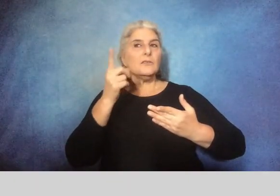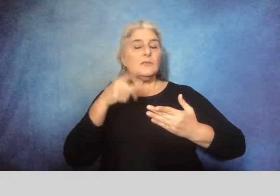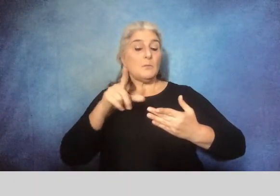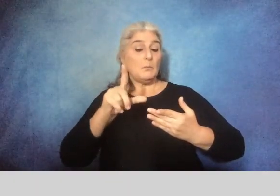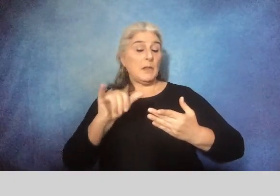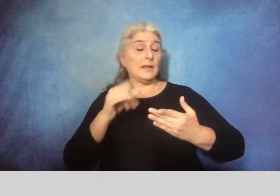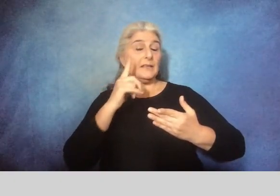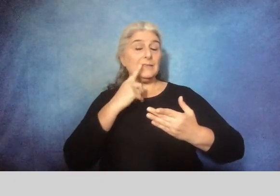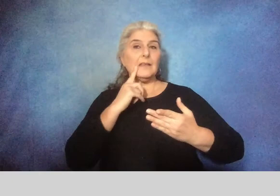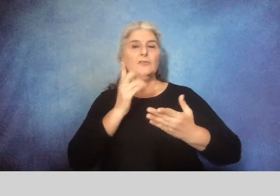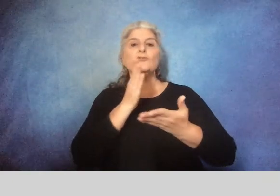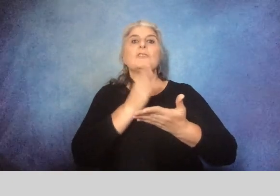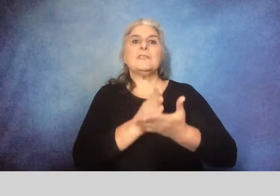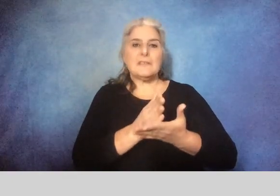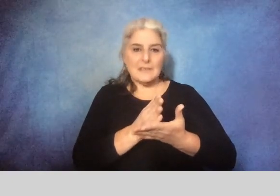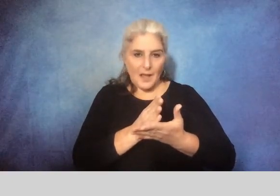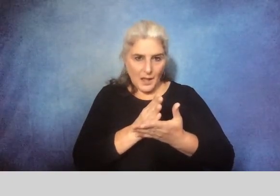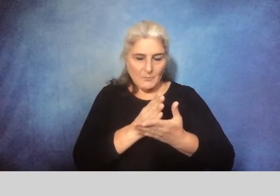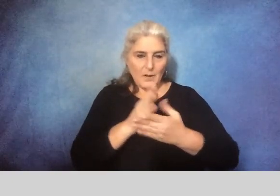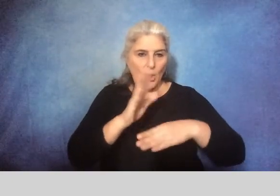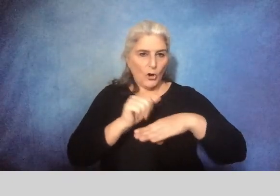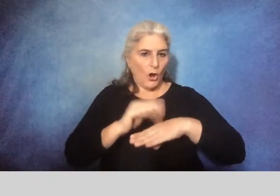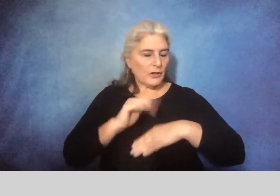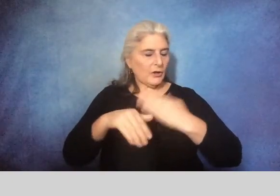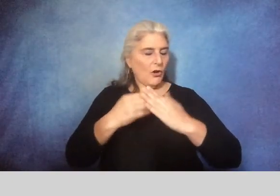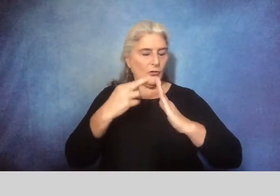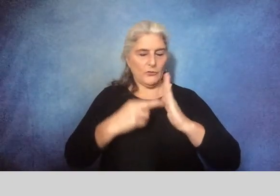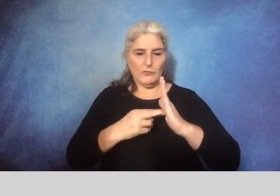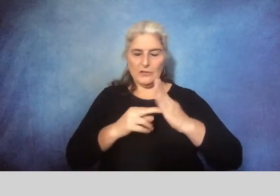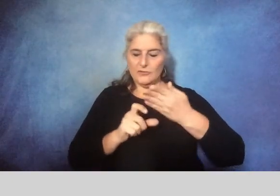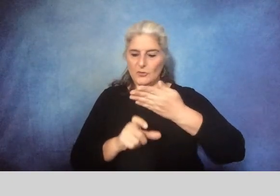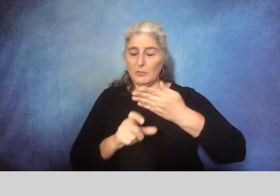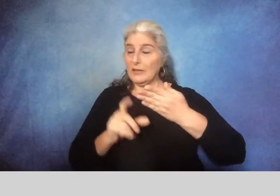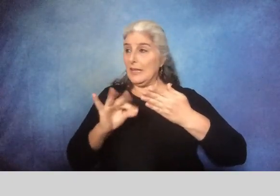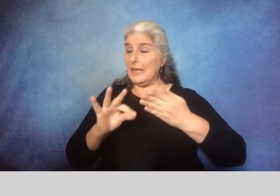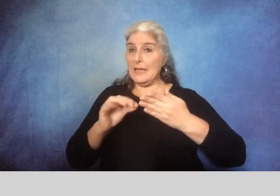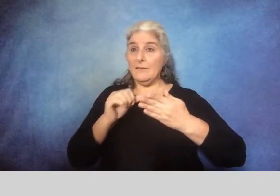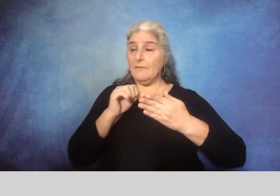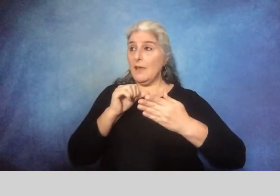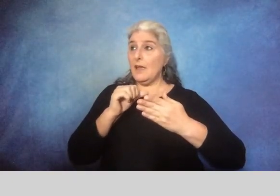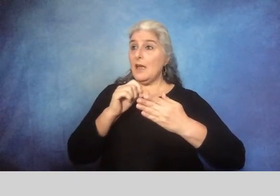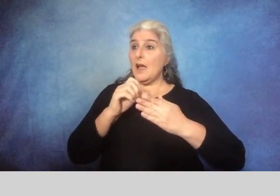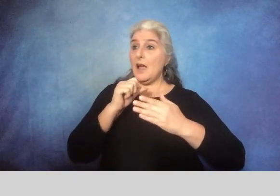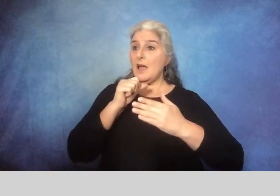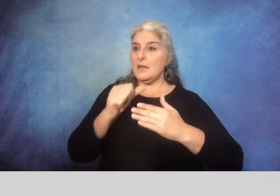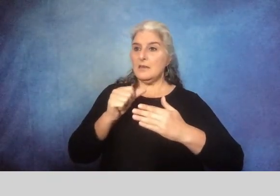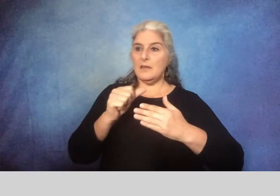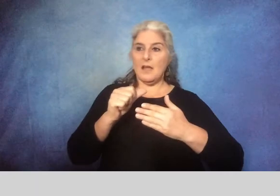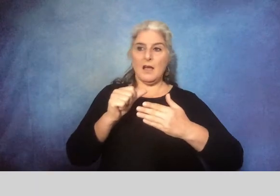calling all the registered plugins as soon as a non-None result is received by the-